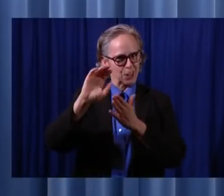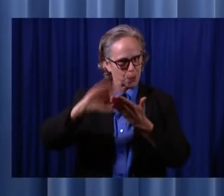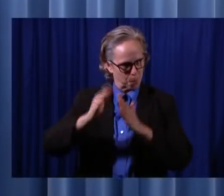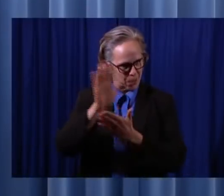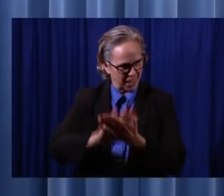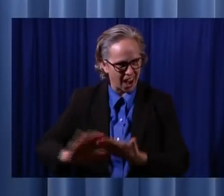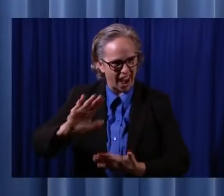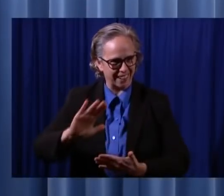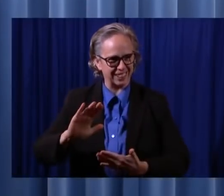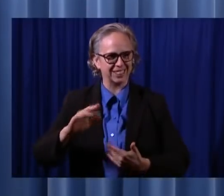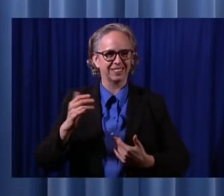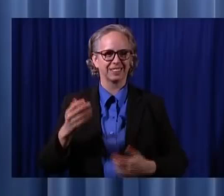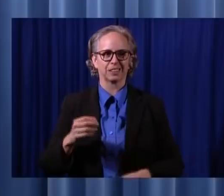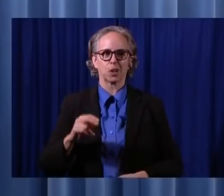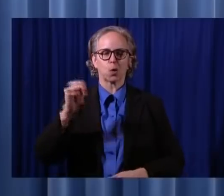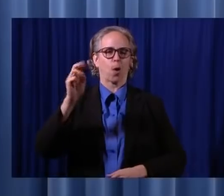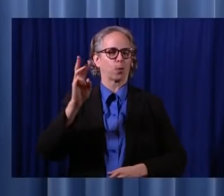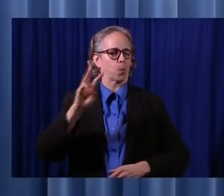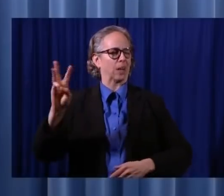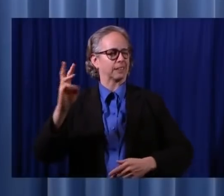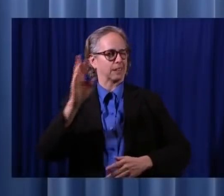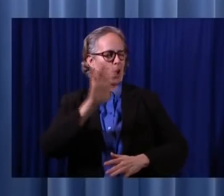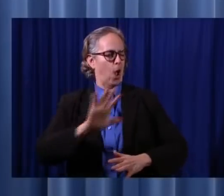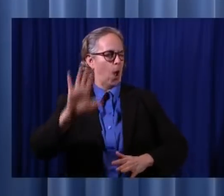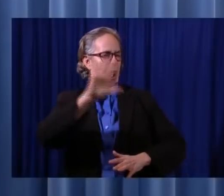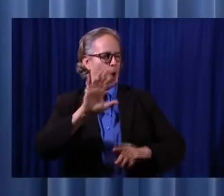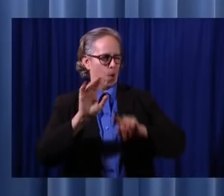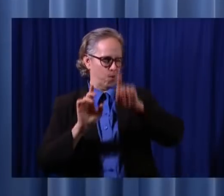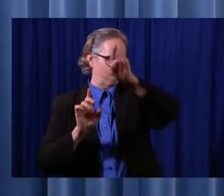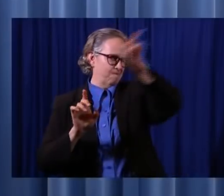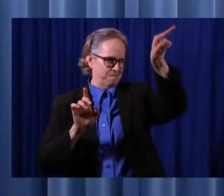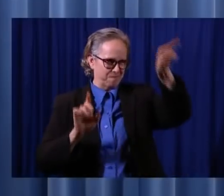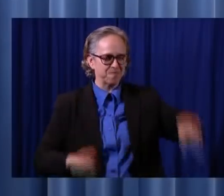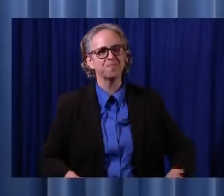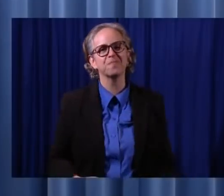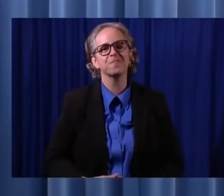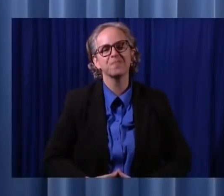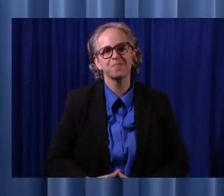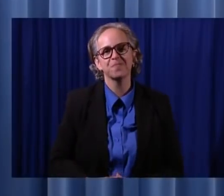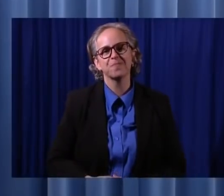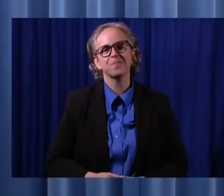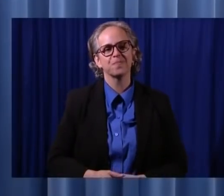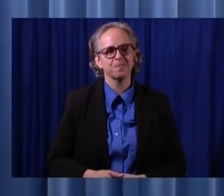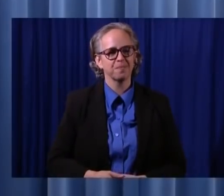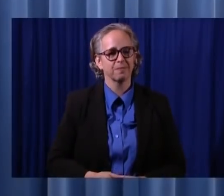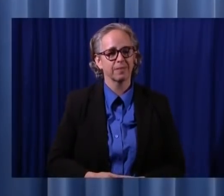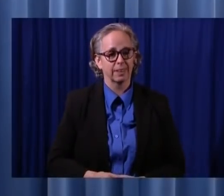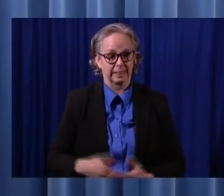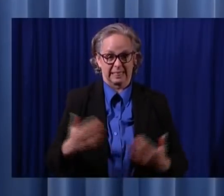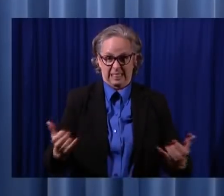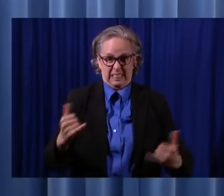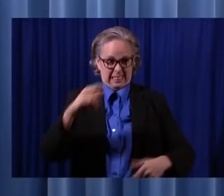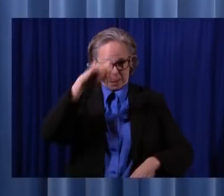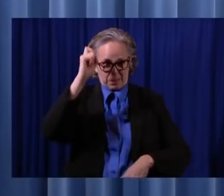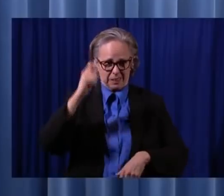TALKER. GOVERNORS NOW AT THE PODIUM AS WE GET READY TO SEE HIM. LET'S HEAD TO GOVERNOR MIKE TO WHITE .